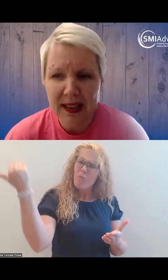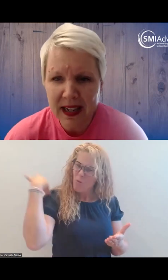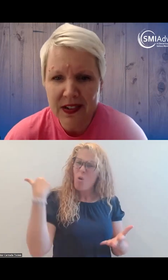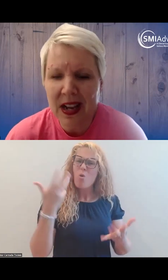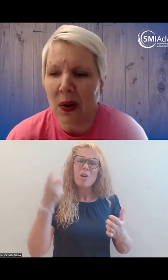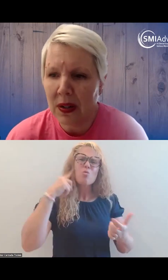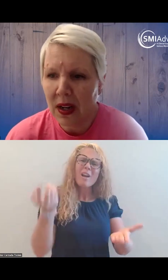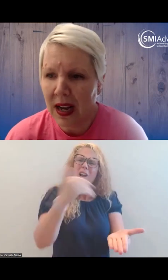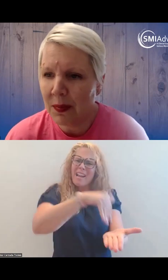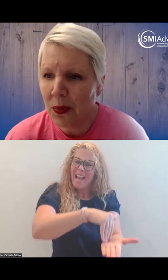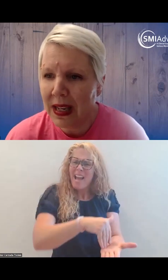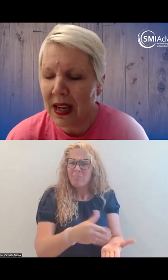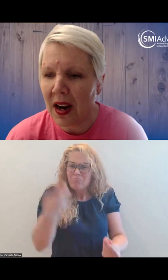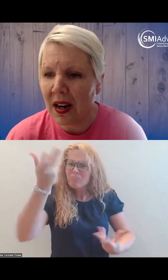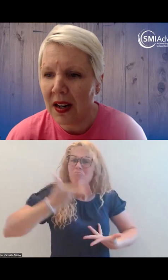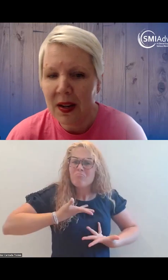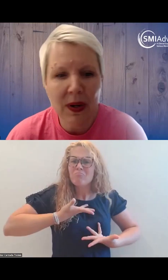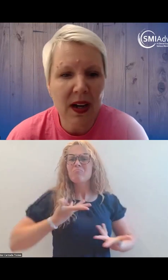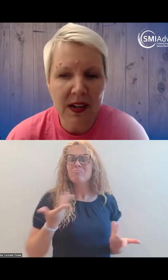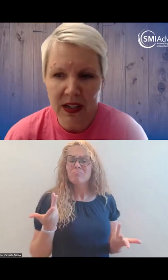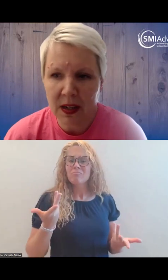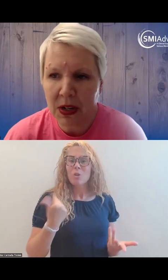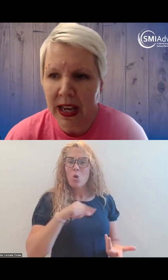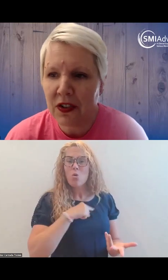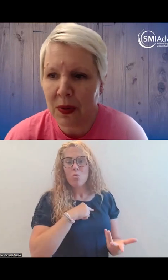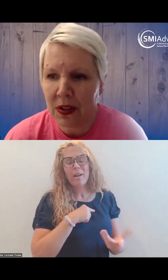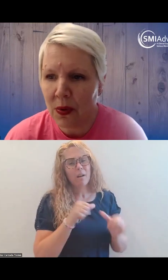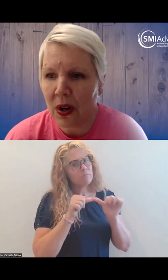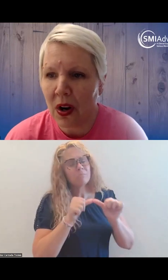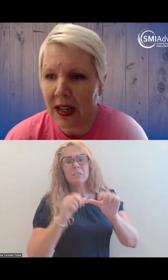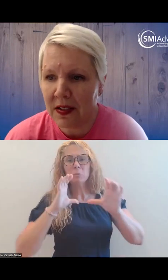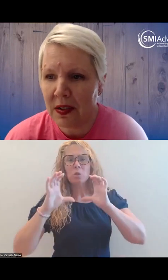LET US YOU KNOW. WE ARE IN CONSTANT COMMUNICATION WITH YOU TO